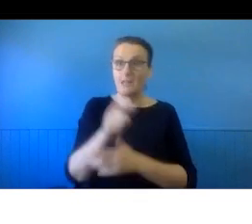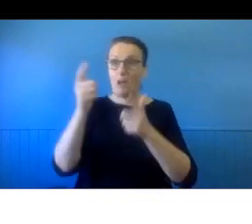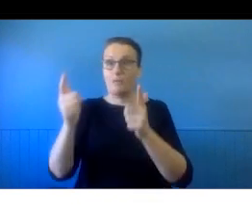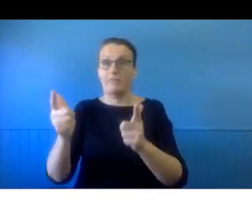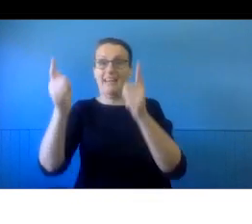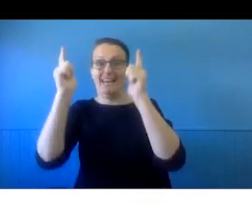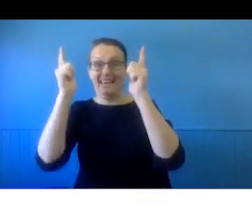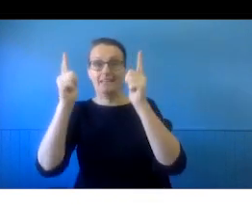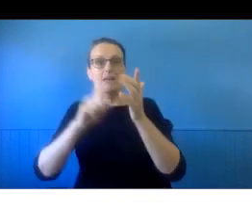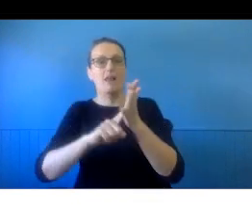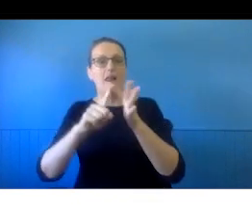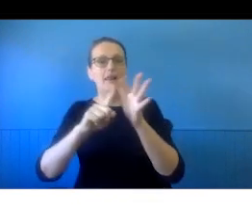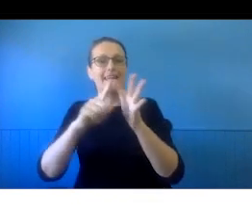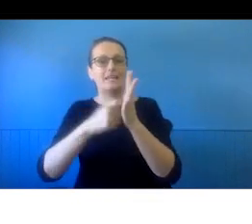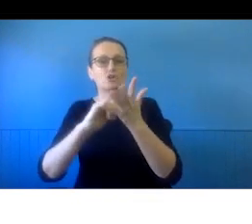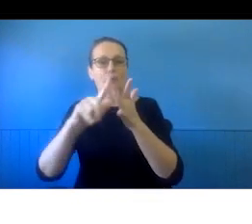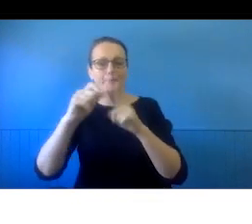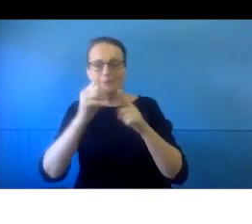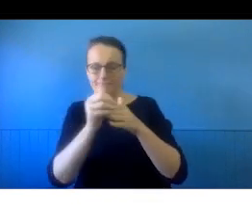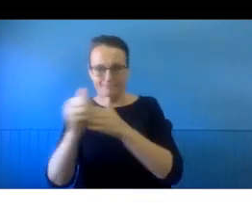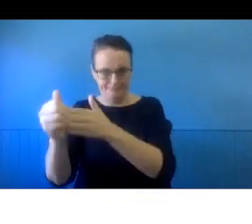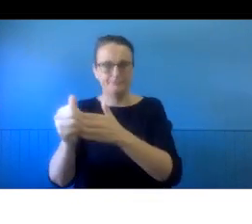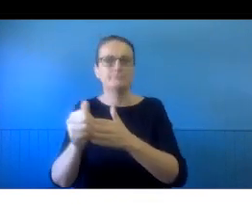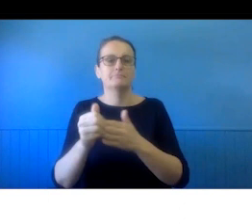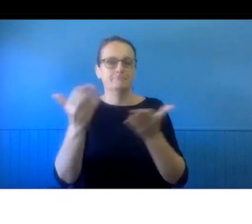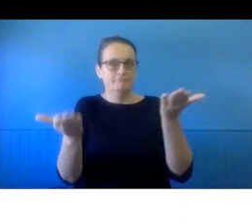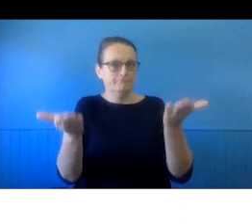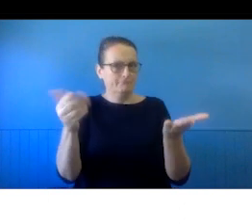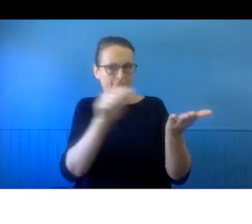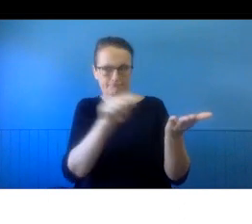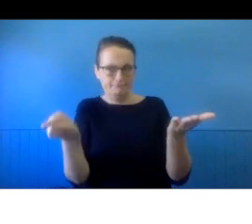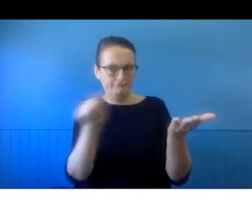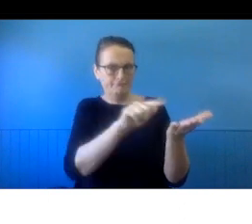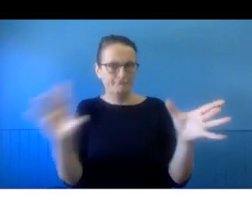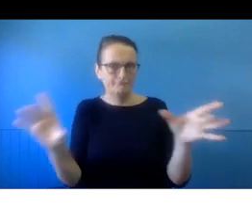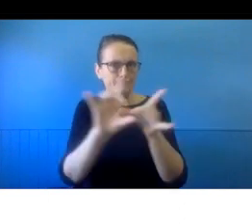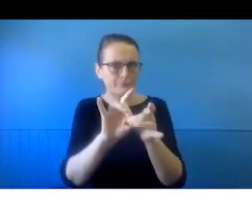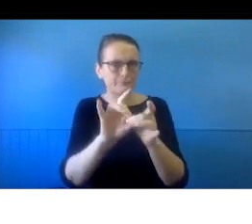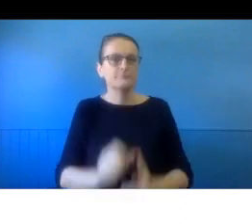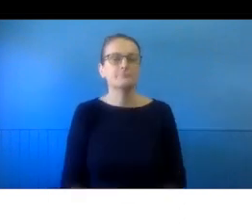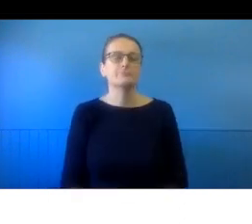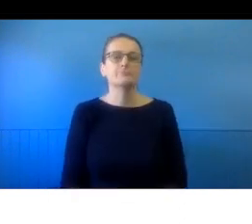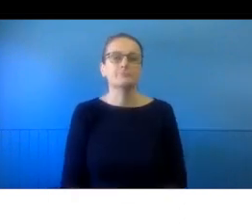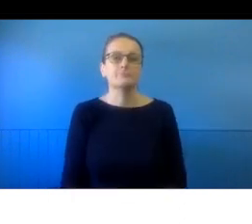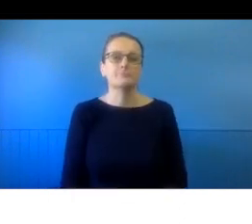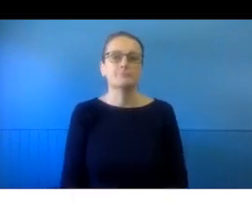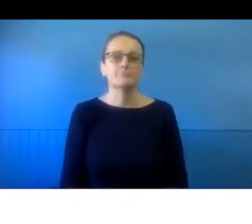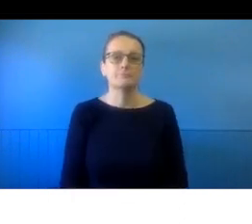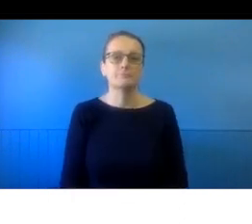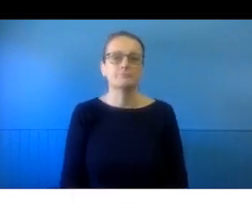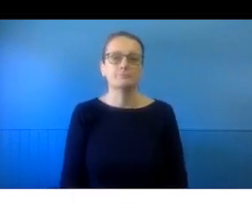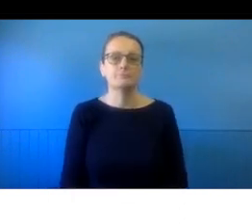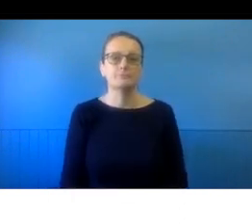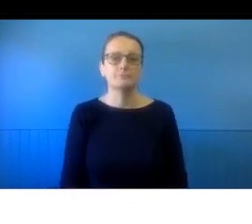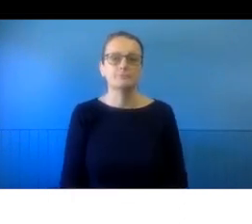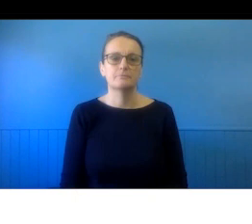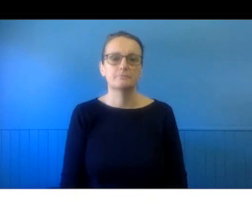really - a really insightful idea, comment. It's typical and it's